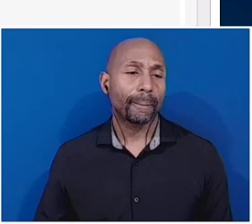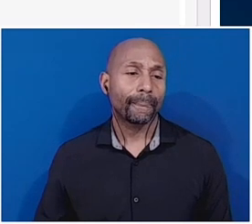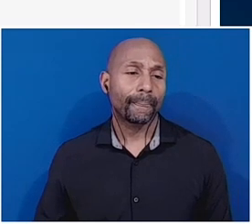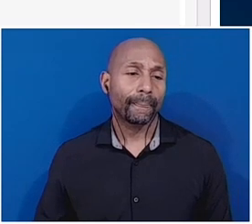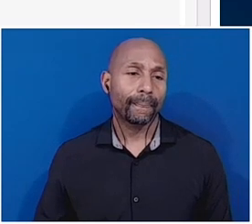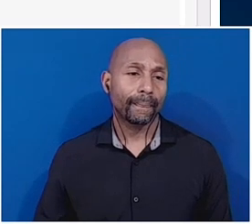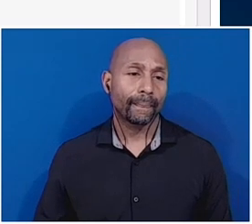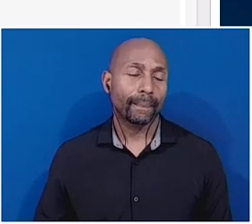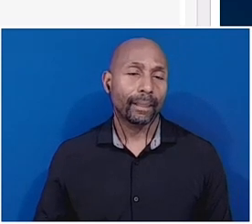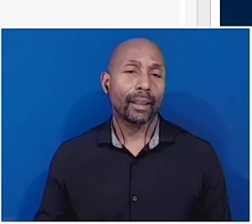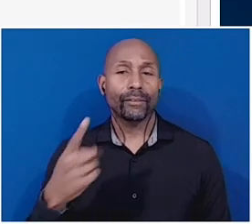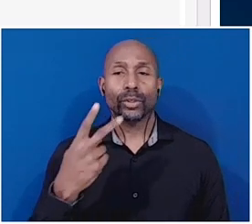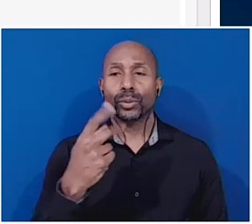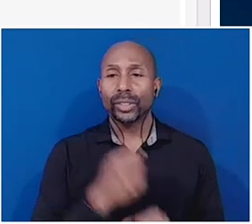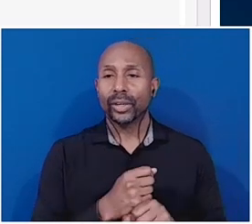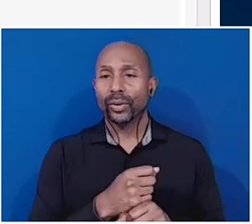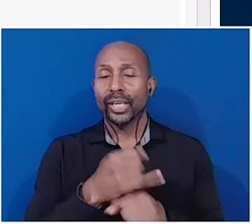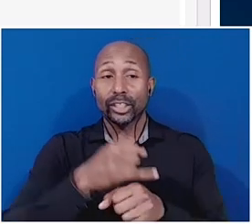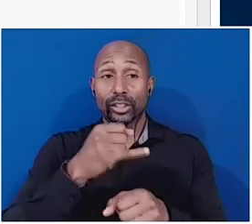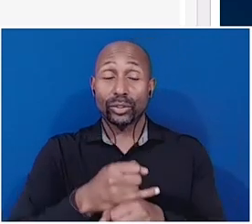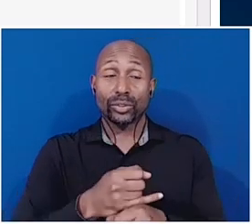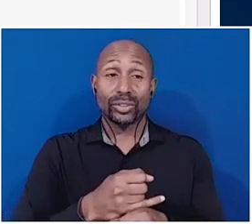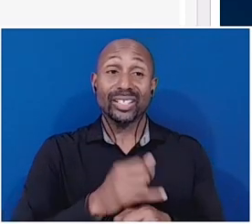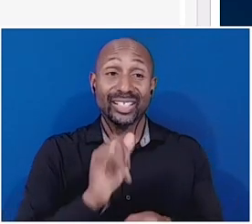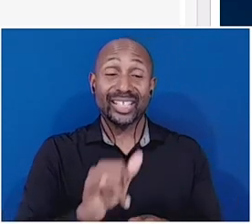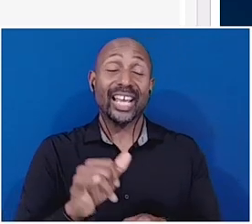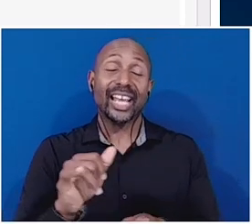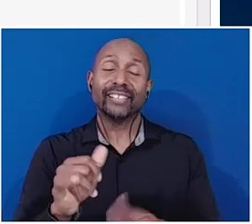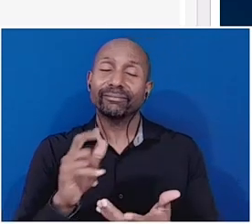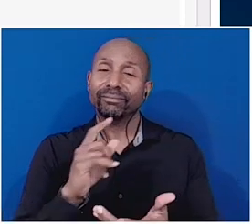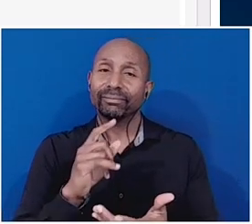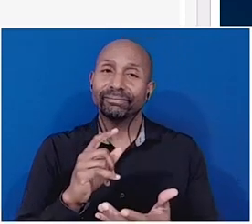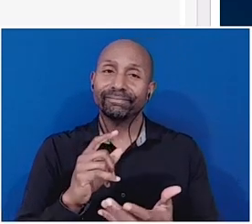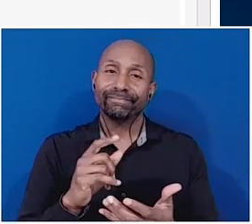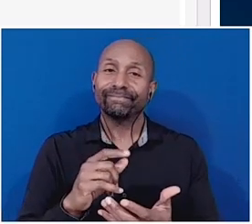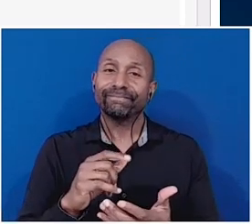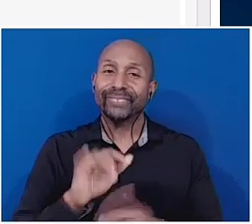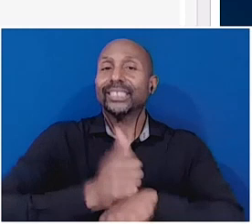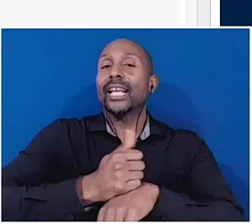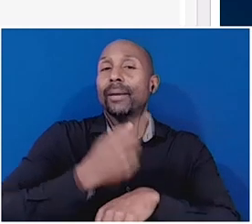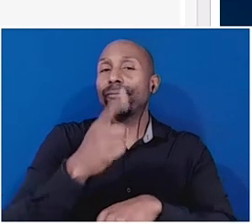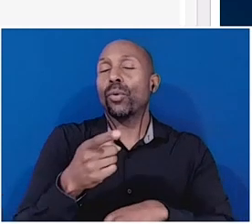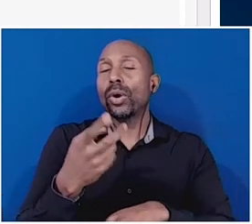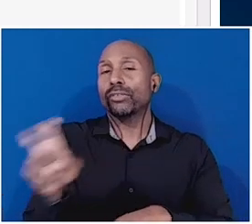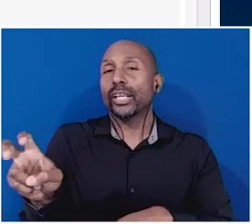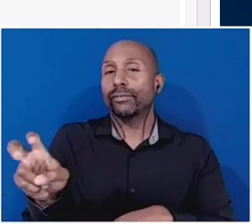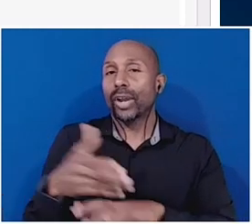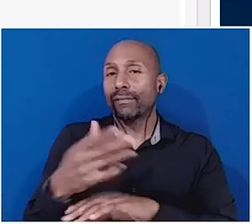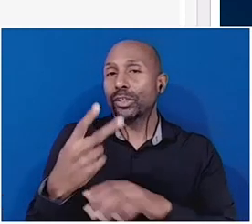least while we clearly also accept